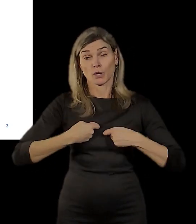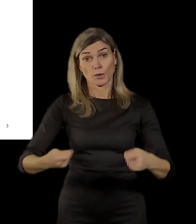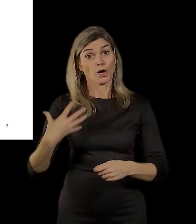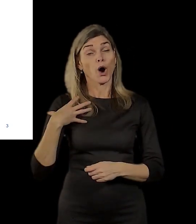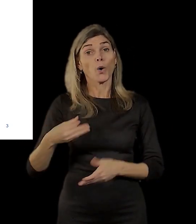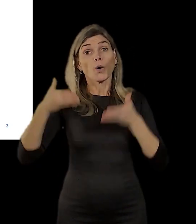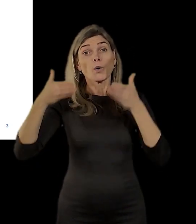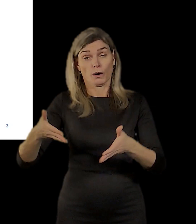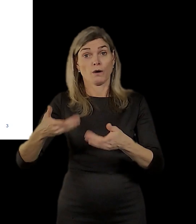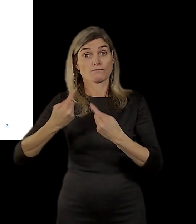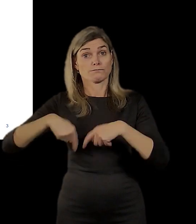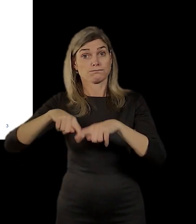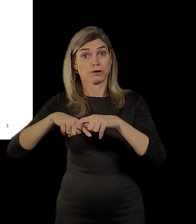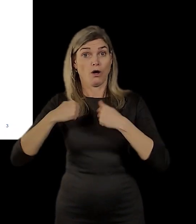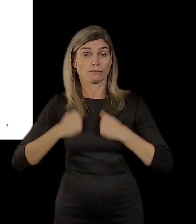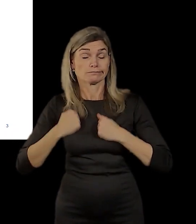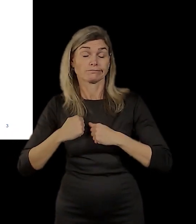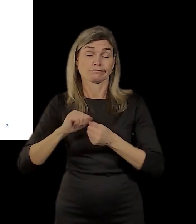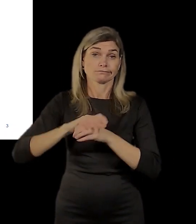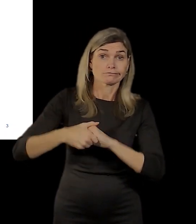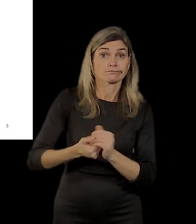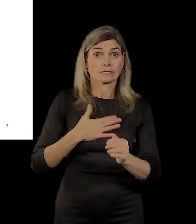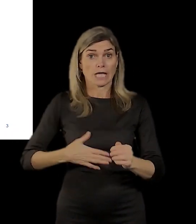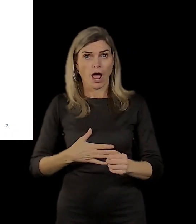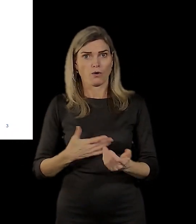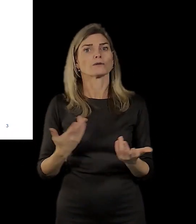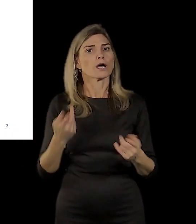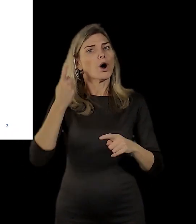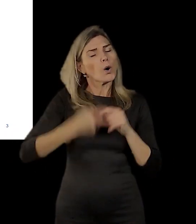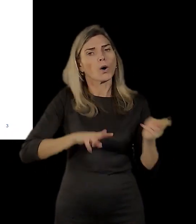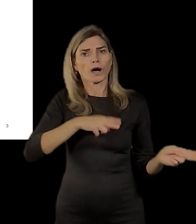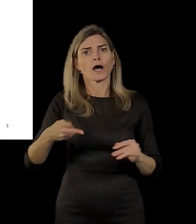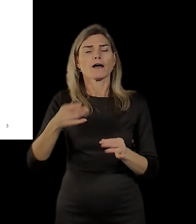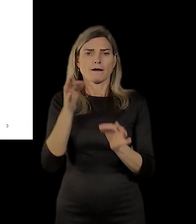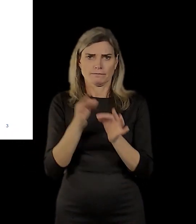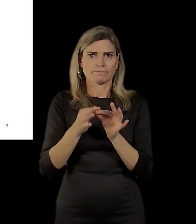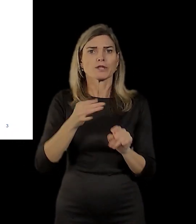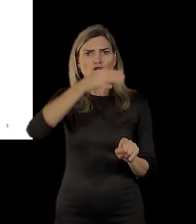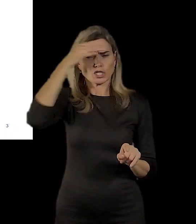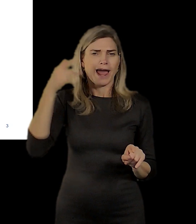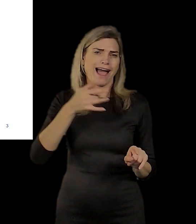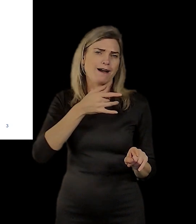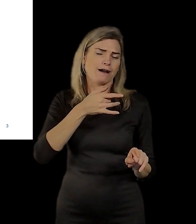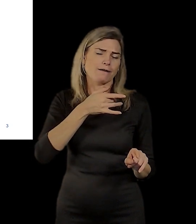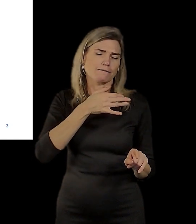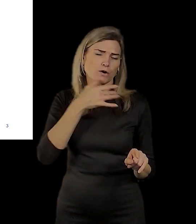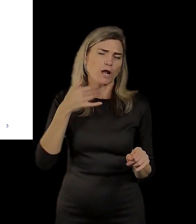And the rest by using energy-saving fittings. A slightly debatable solution is,